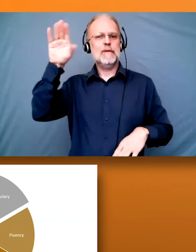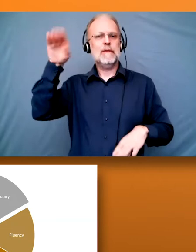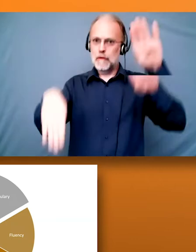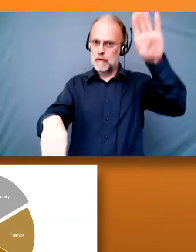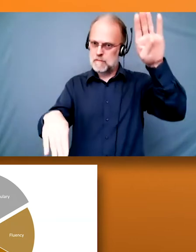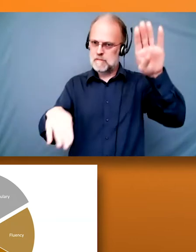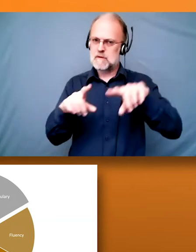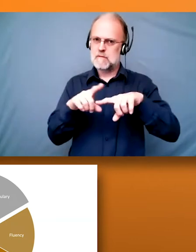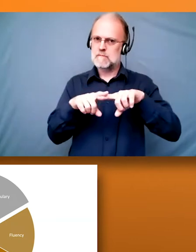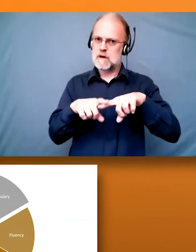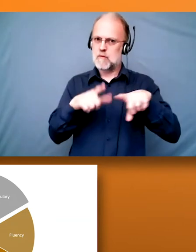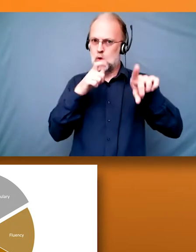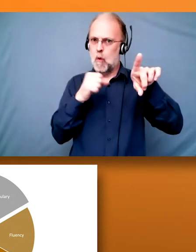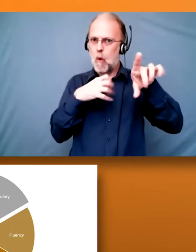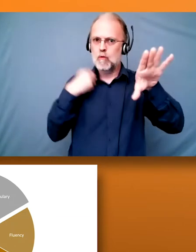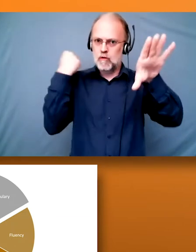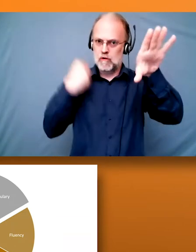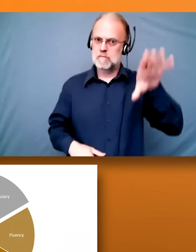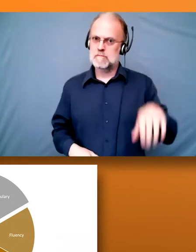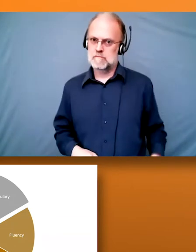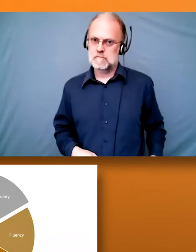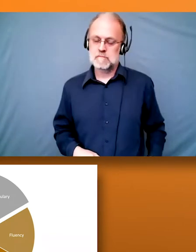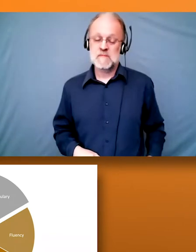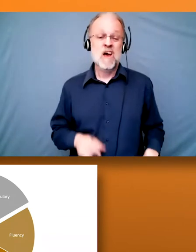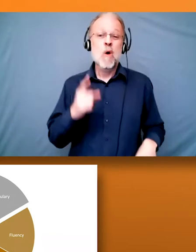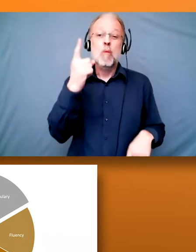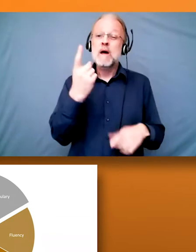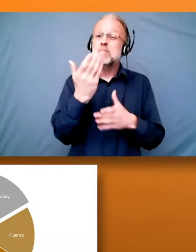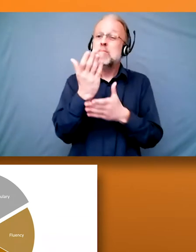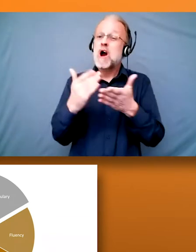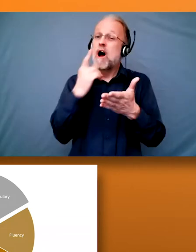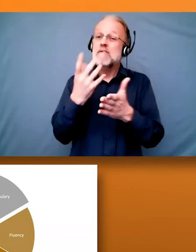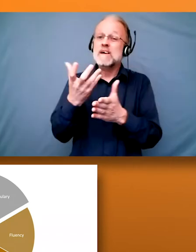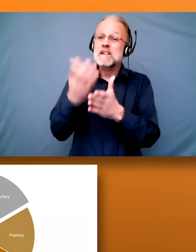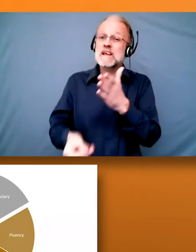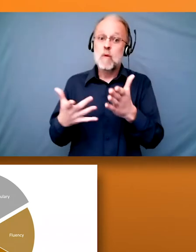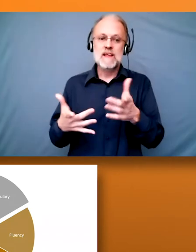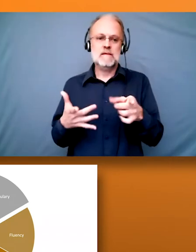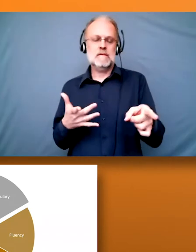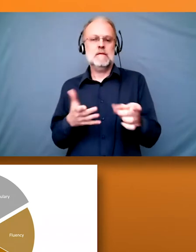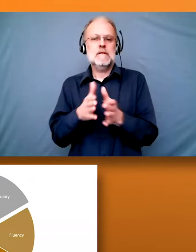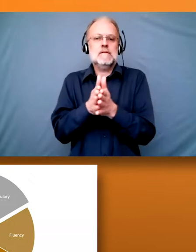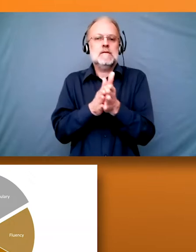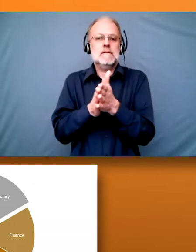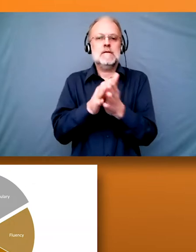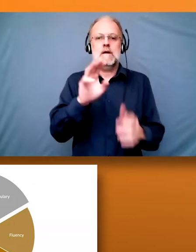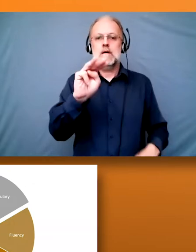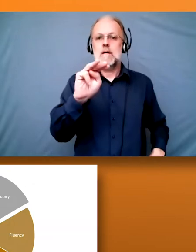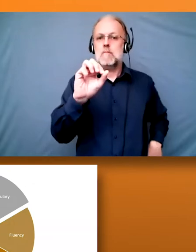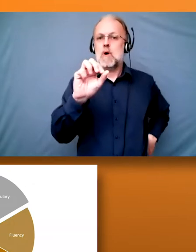Also, you'll see here, the one piece of literacy or reading that we often leave out, which is motivation.